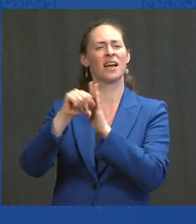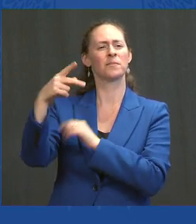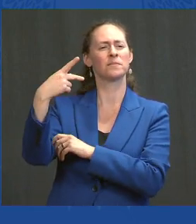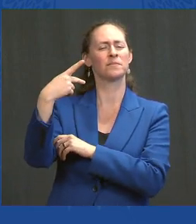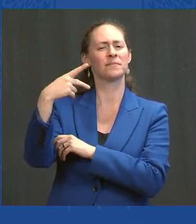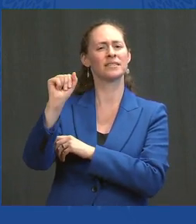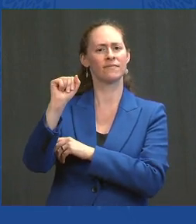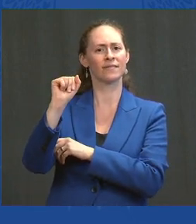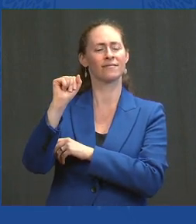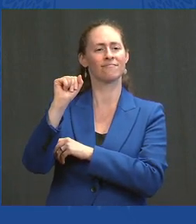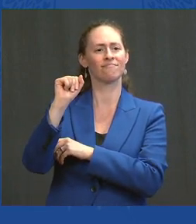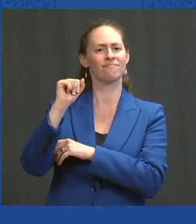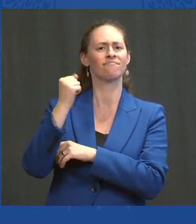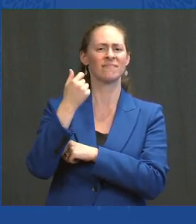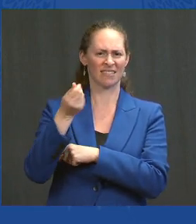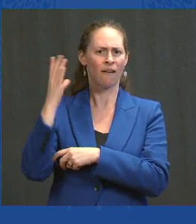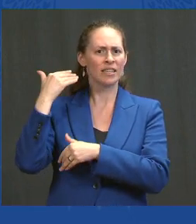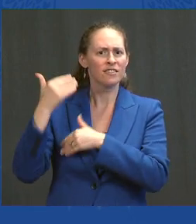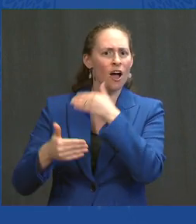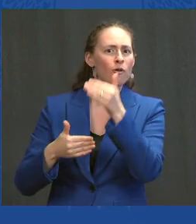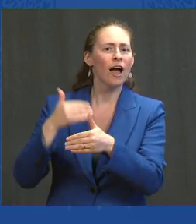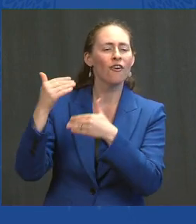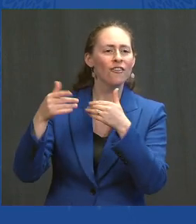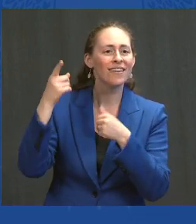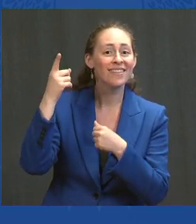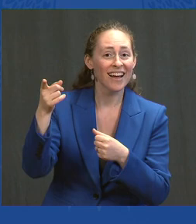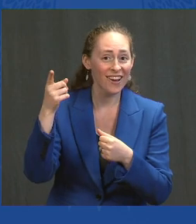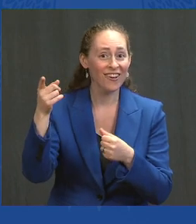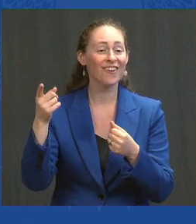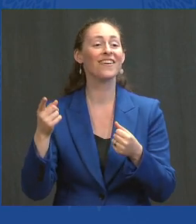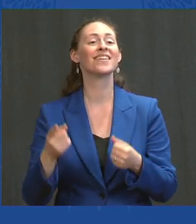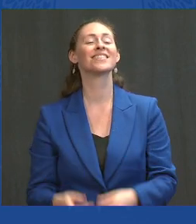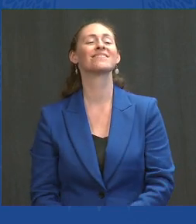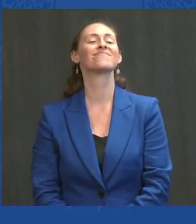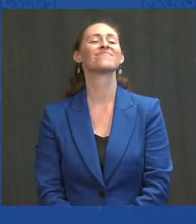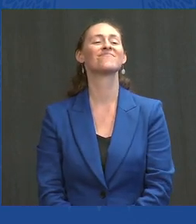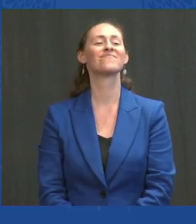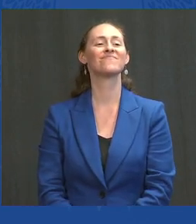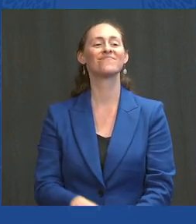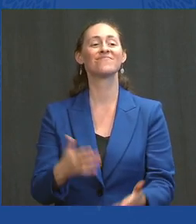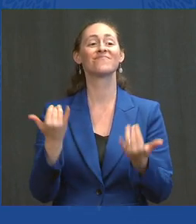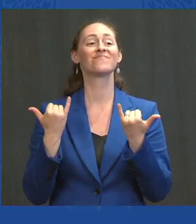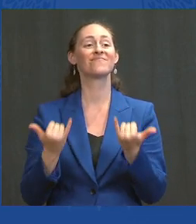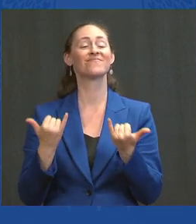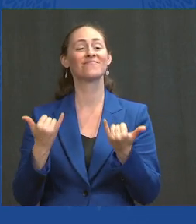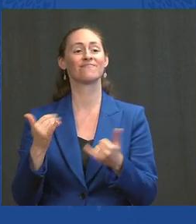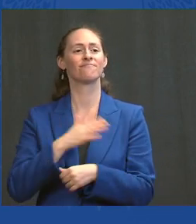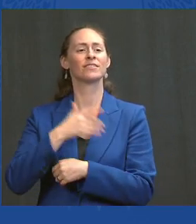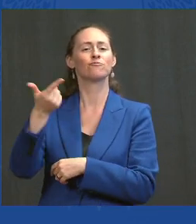And here I stand on the shoulders and sacrifices of my great-great-grandfather, my great-grandfather, my --